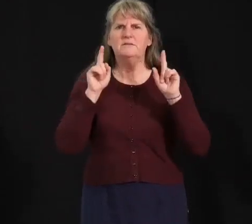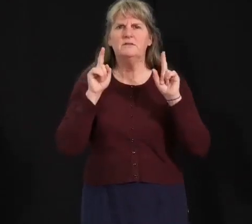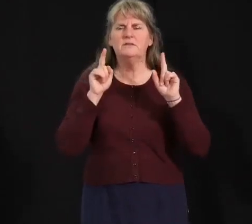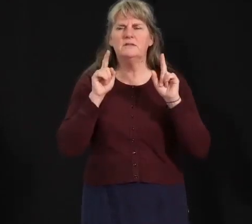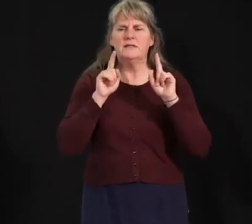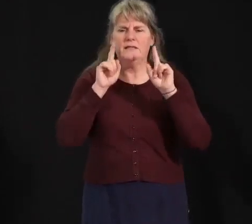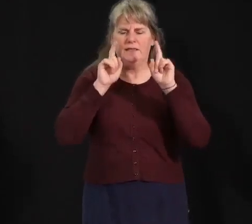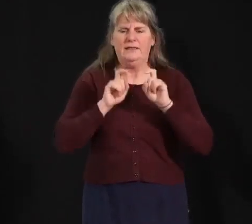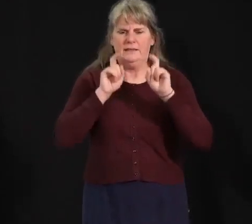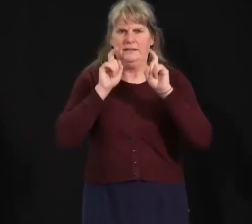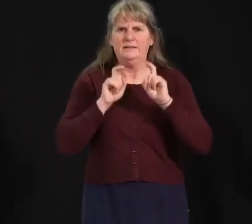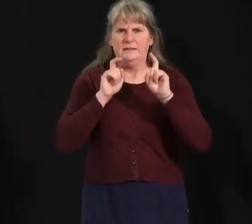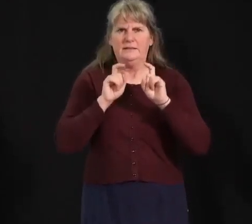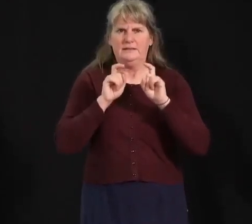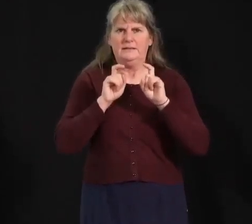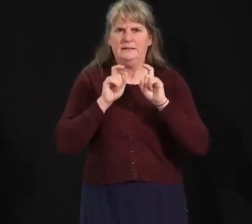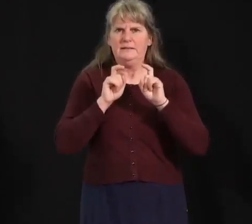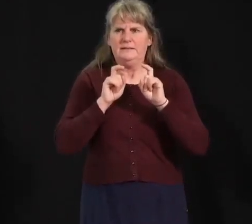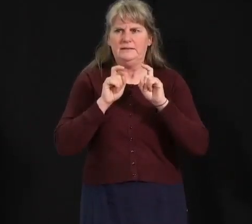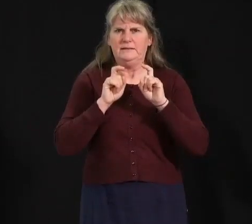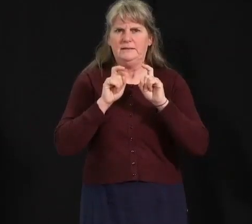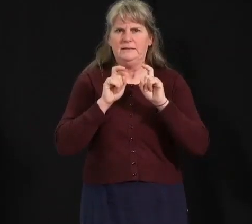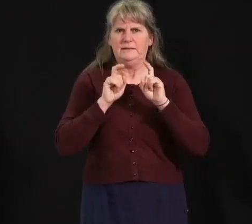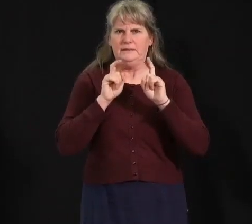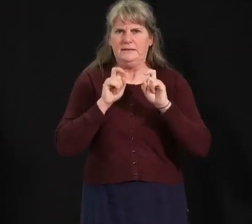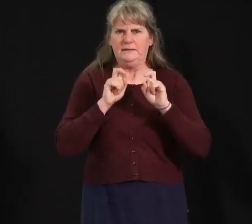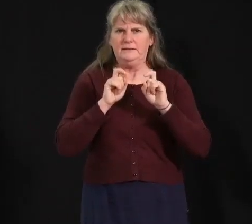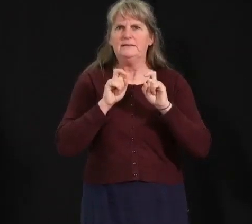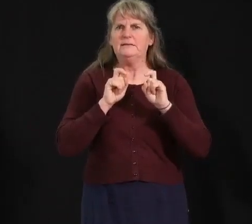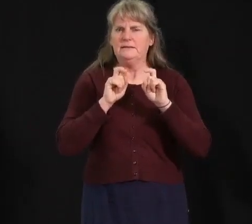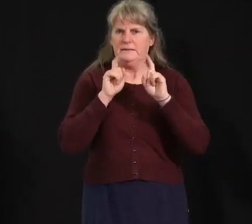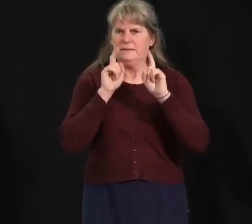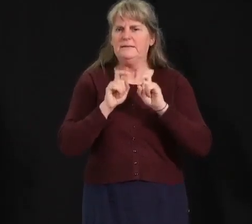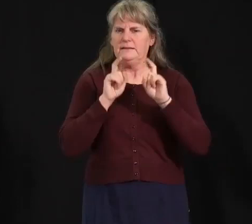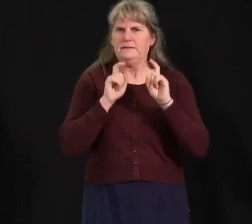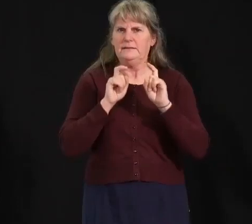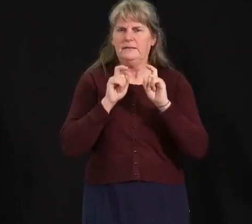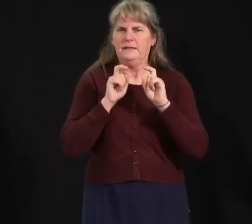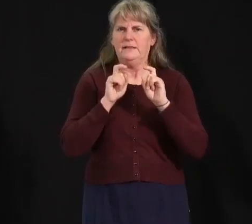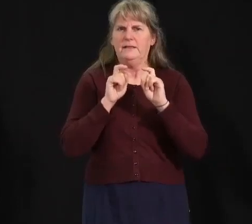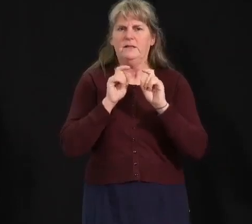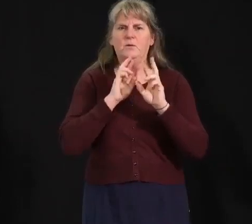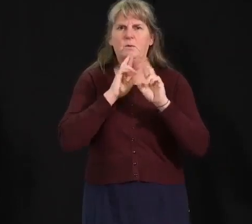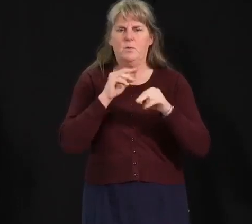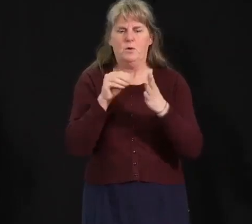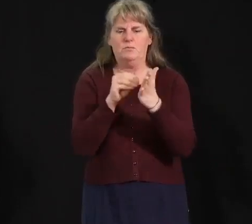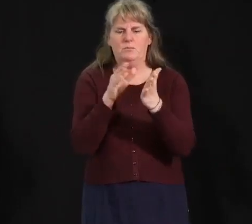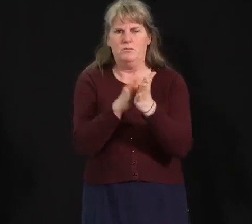process before we went to the single tests? What happened? Reporter: